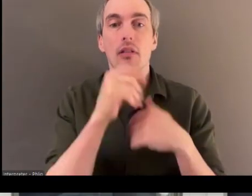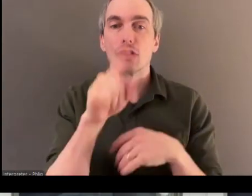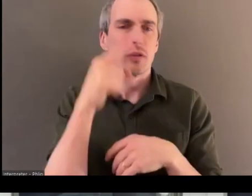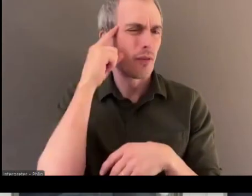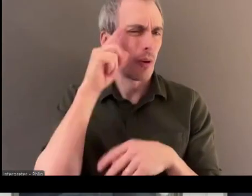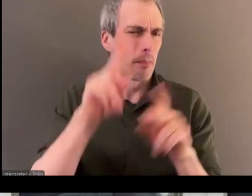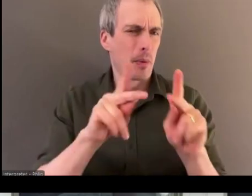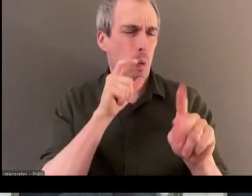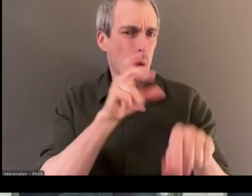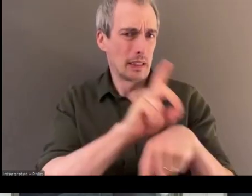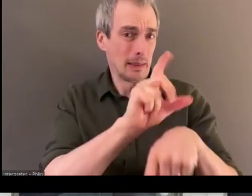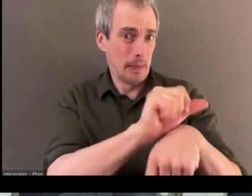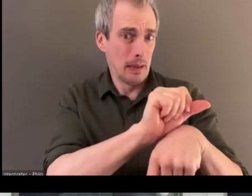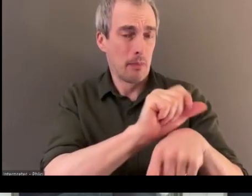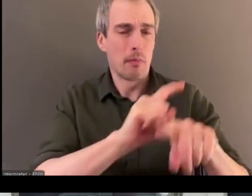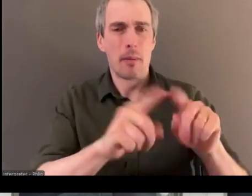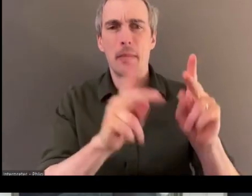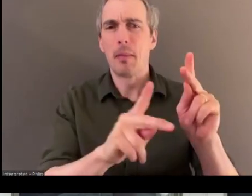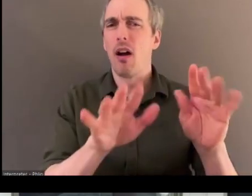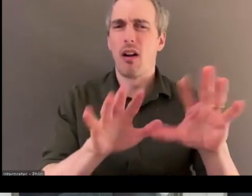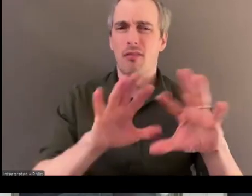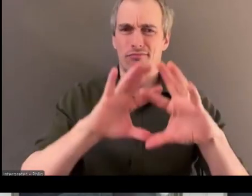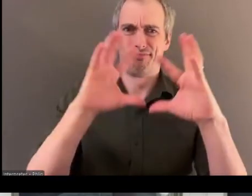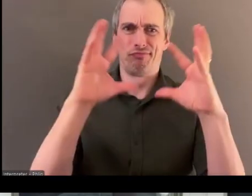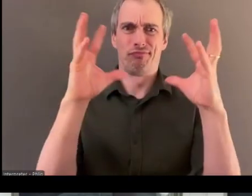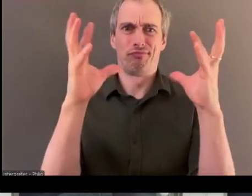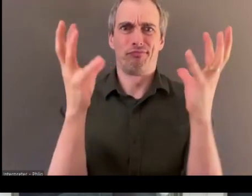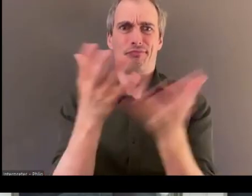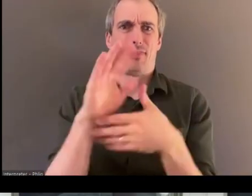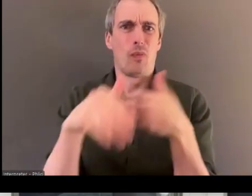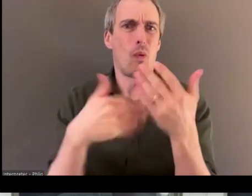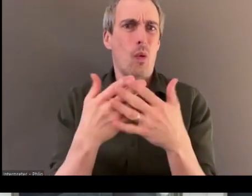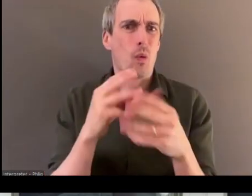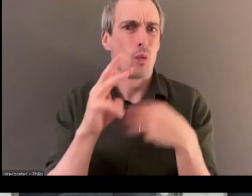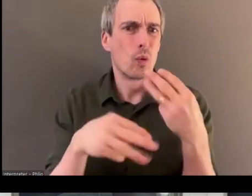And that is kind of what drives most of my work here.